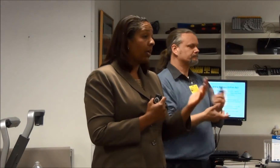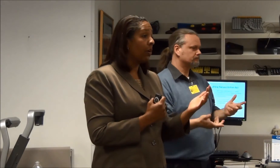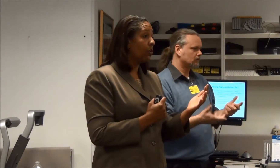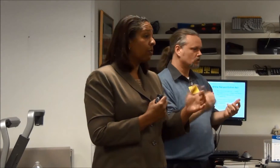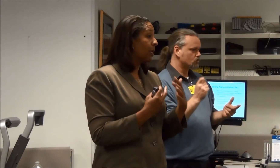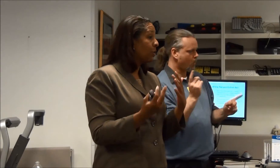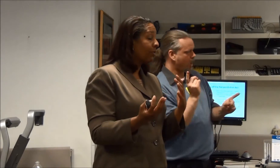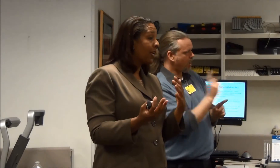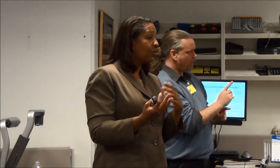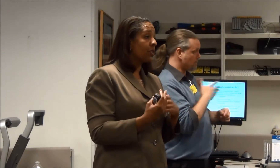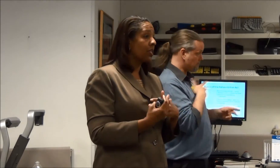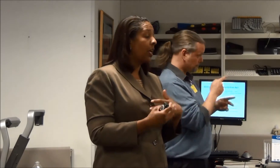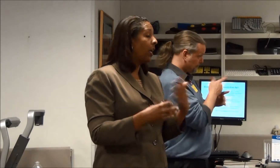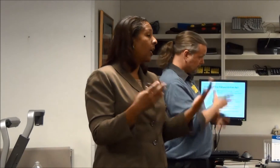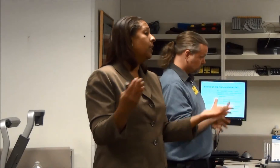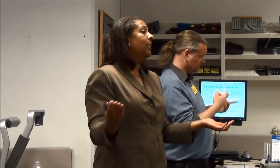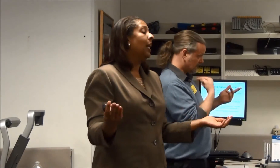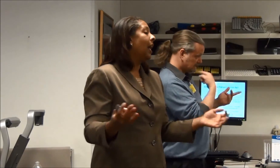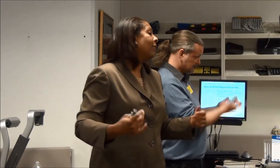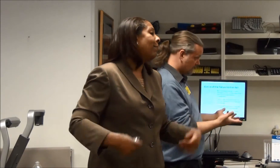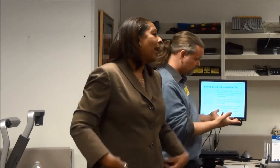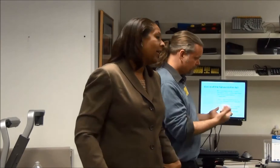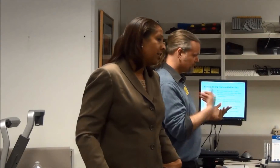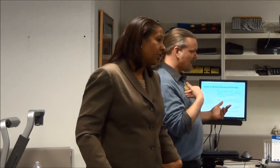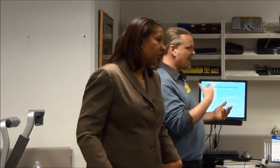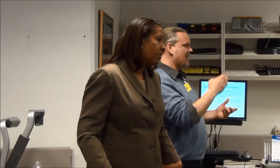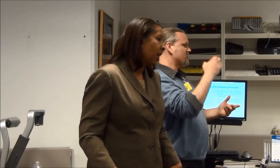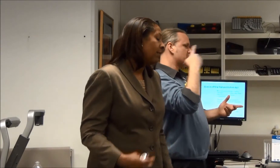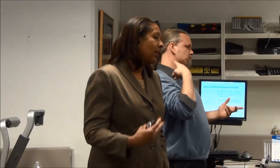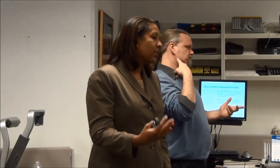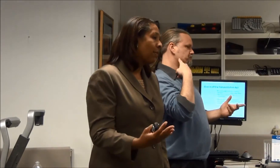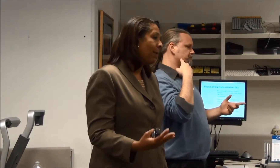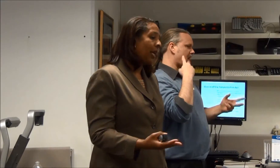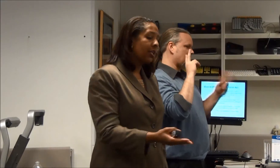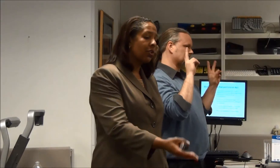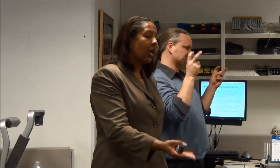So I go to my supervisor and say, I have a back condition and because of my back condition